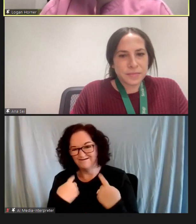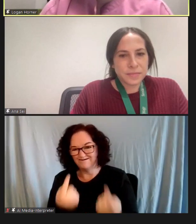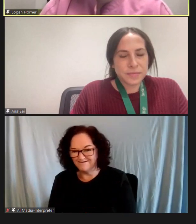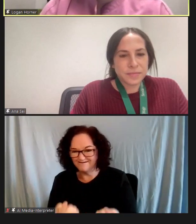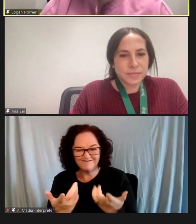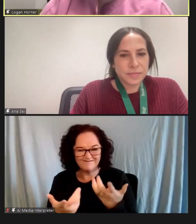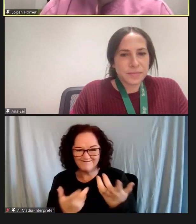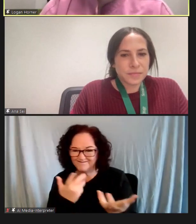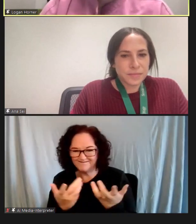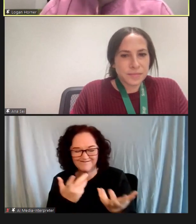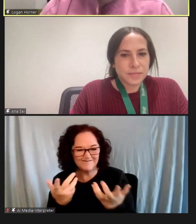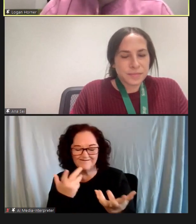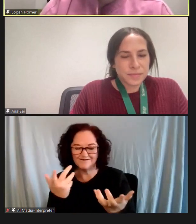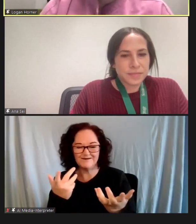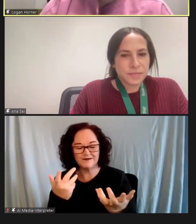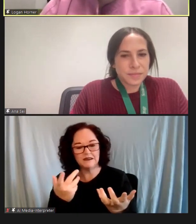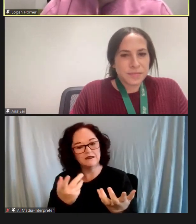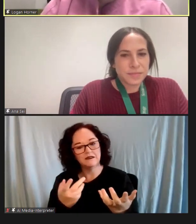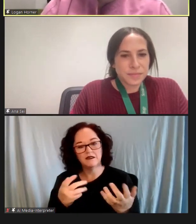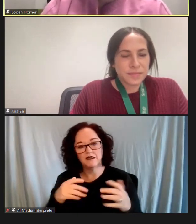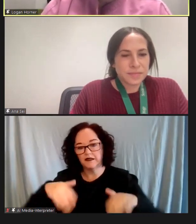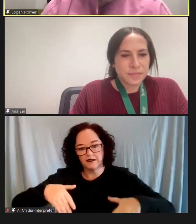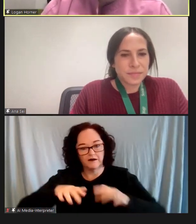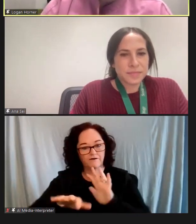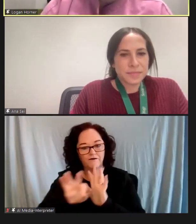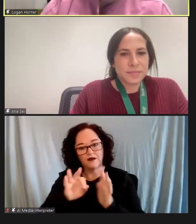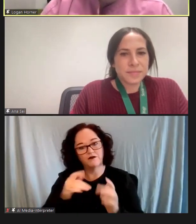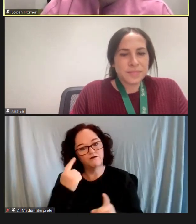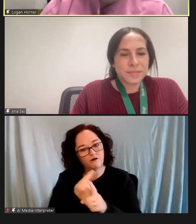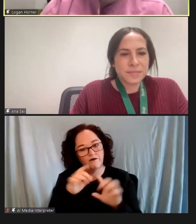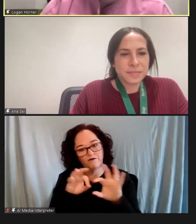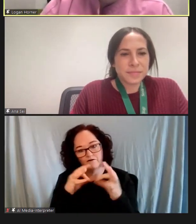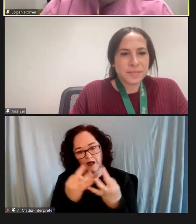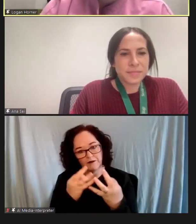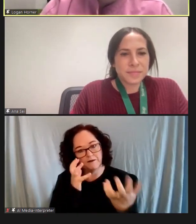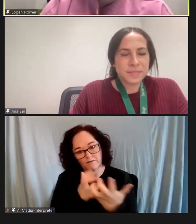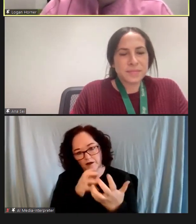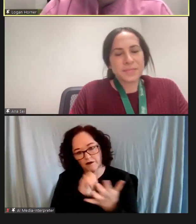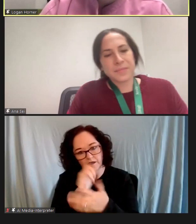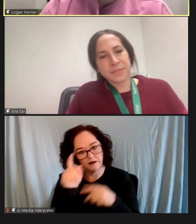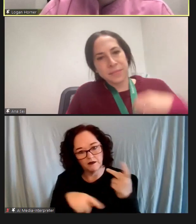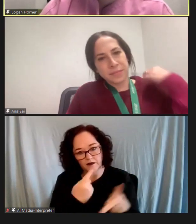right family for that um influencing